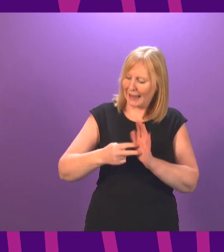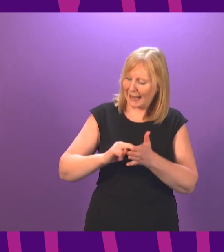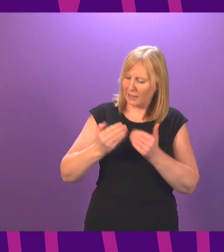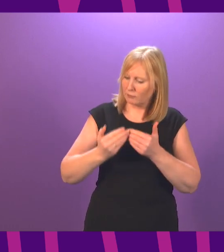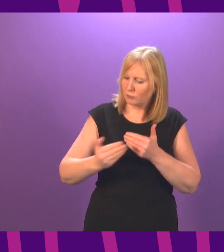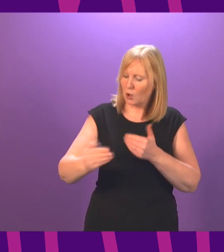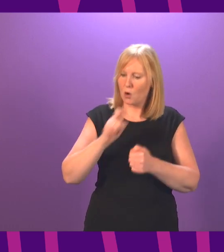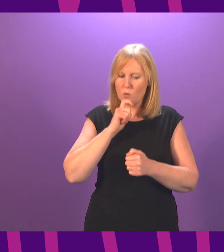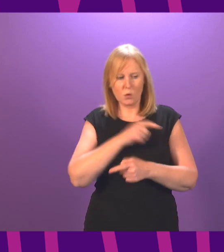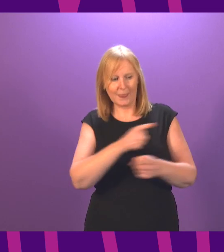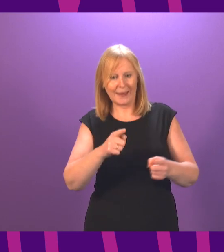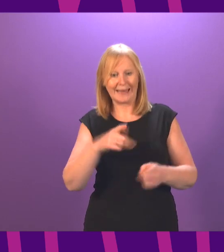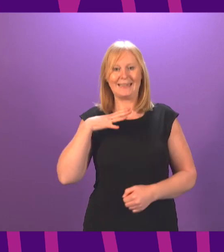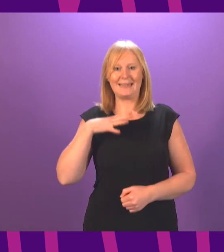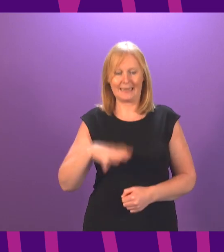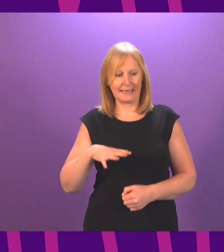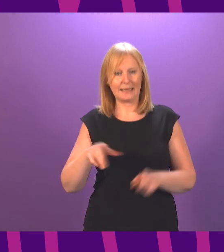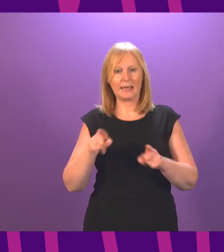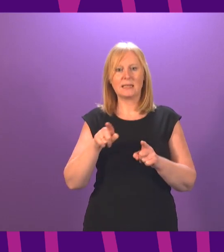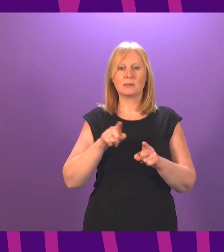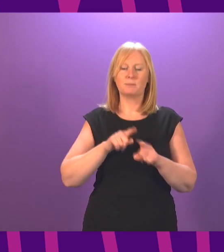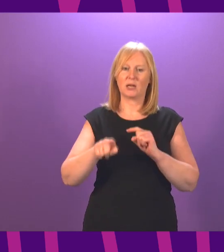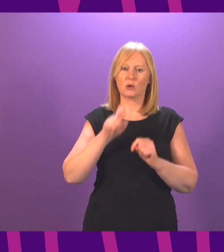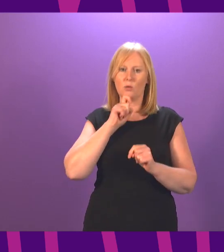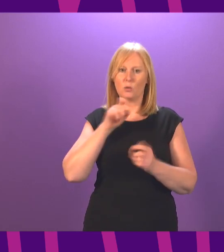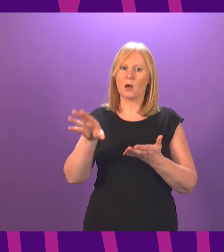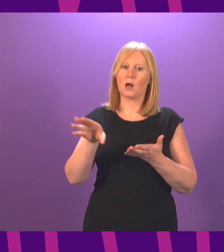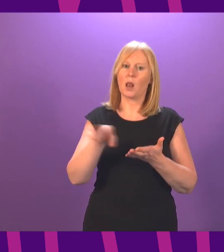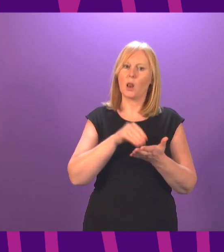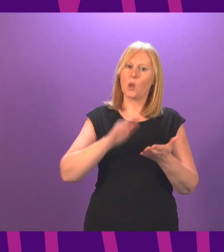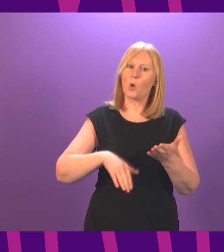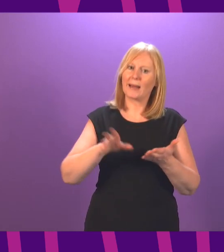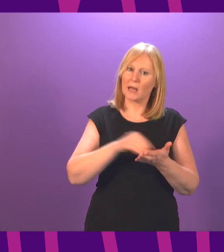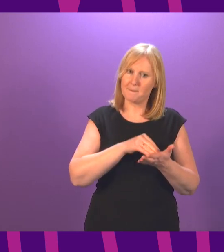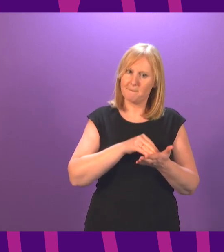who are in greatest need, including people on low incomes and those with young families,